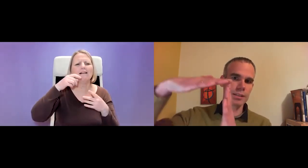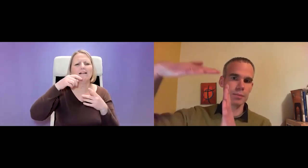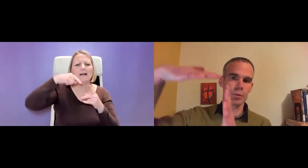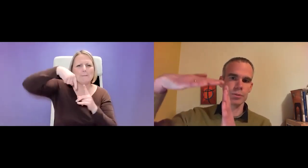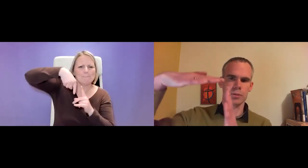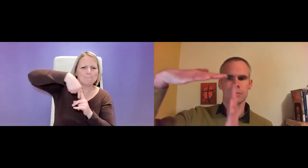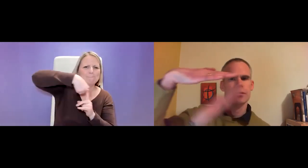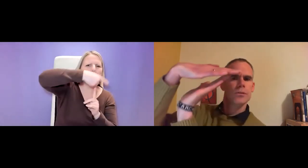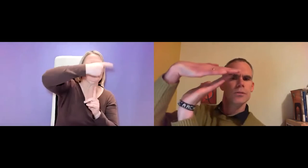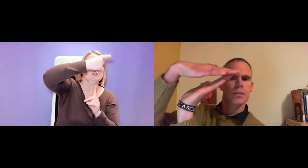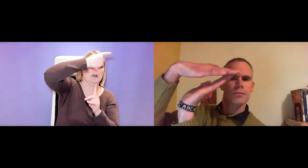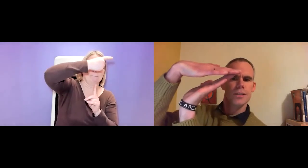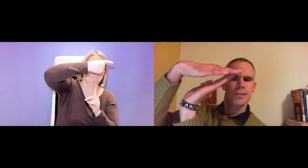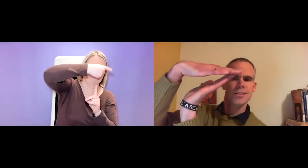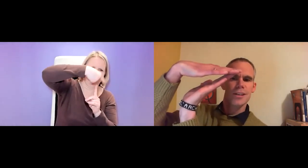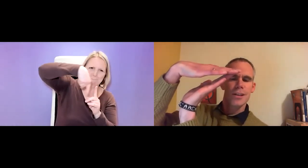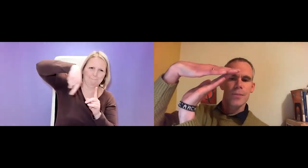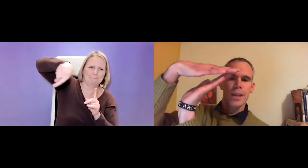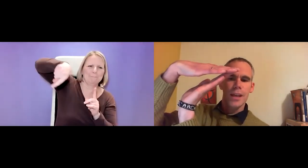So how do you do that? Like this?